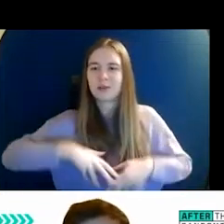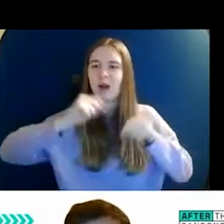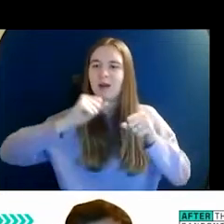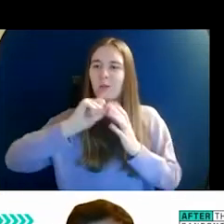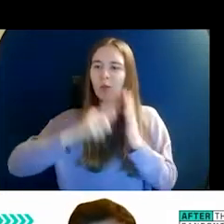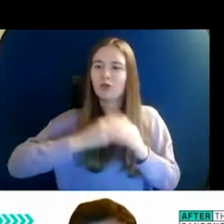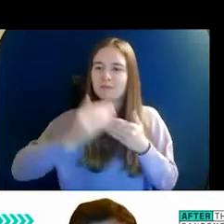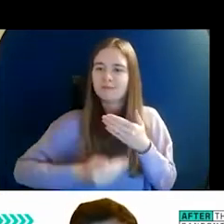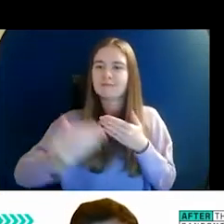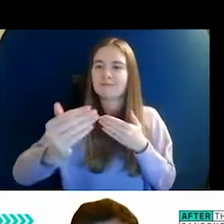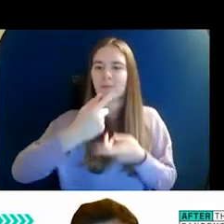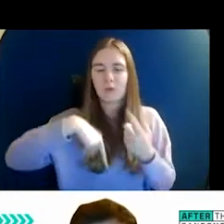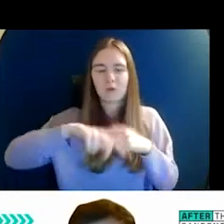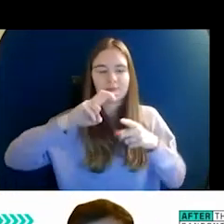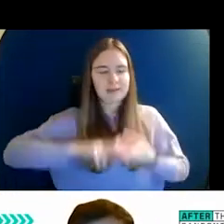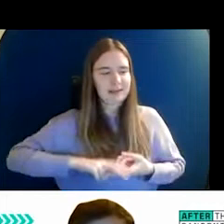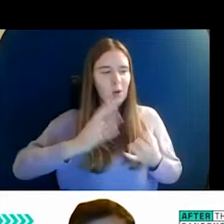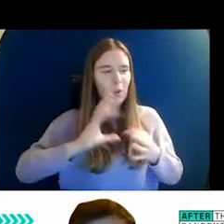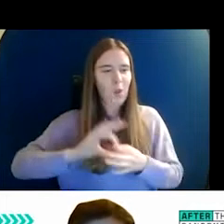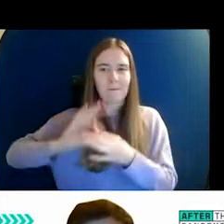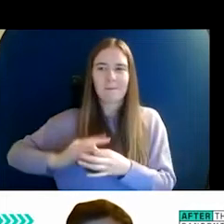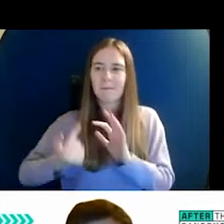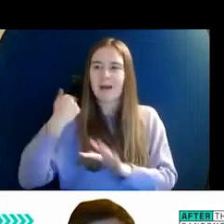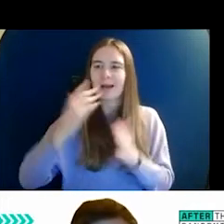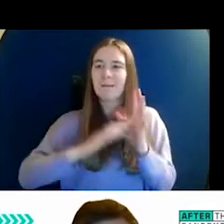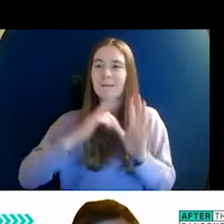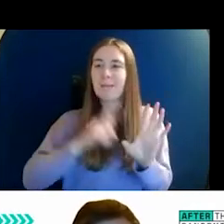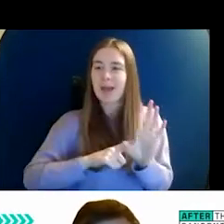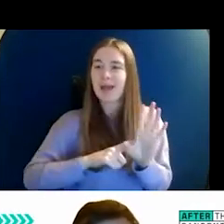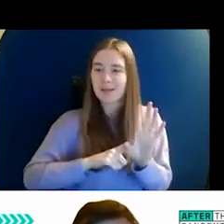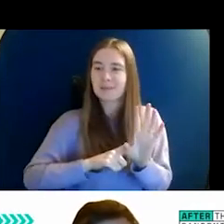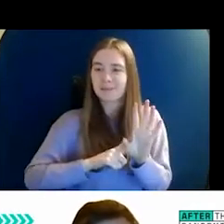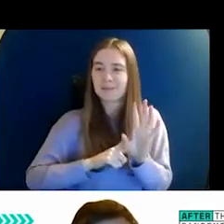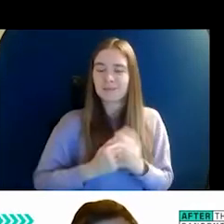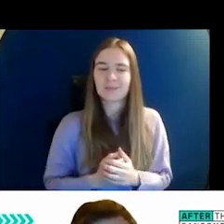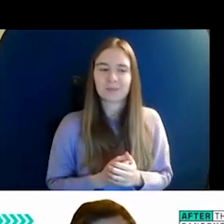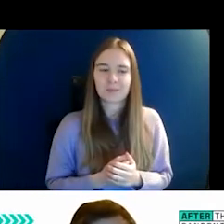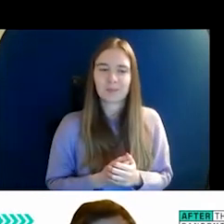when we were all sitting inside in May, or April, May last year.